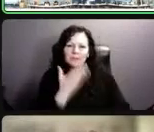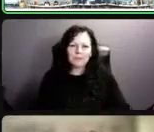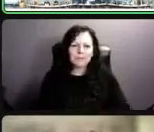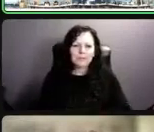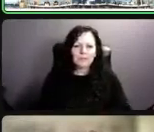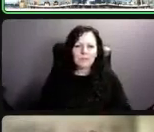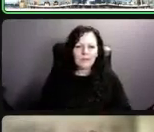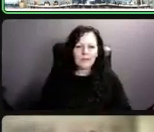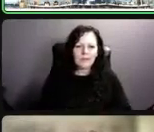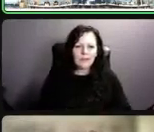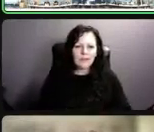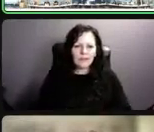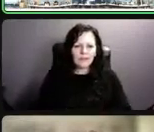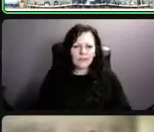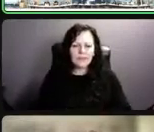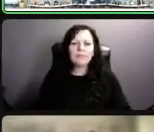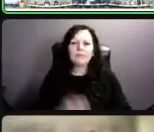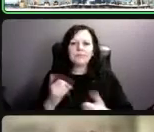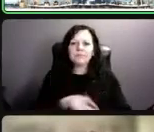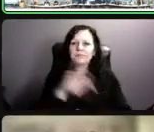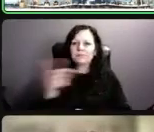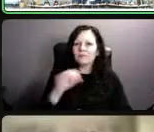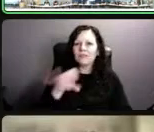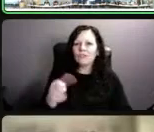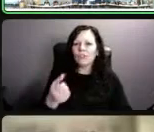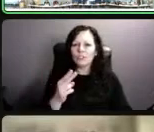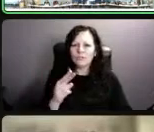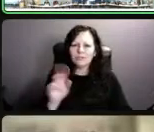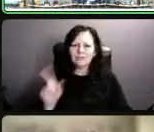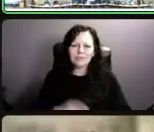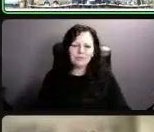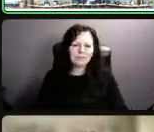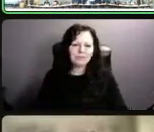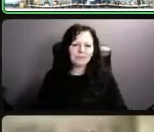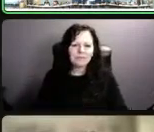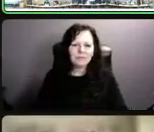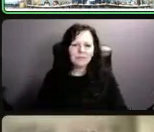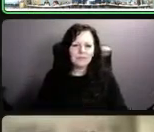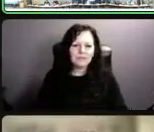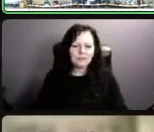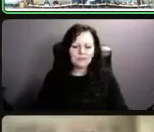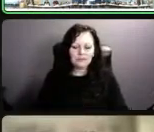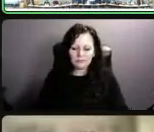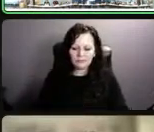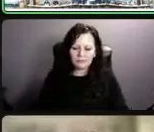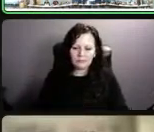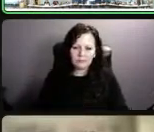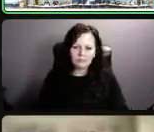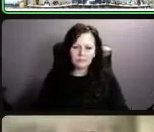WOULDN'T INCLUDE FUTURE ONES.